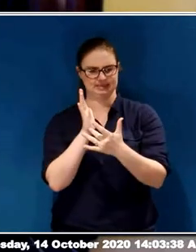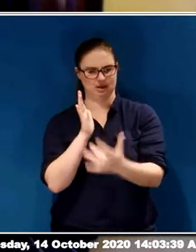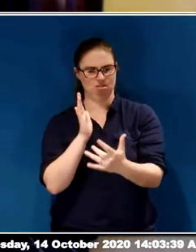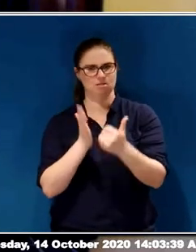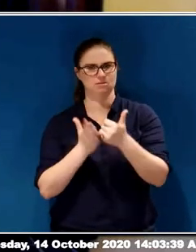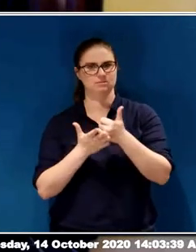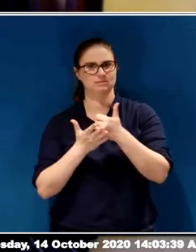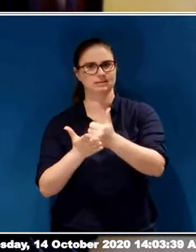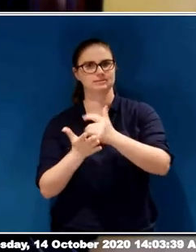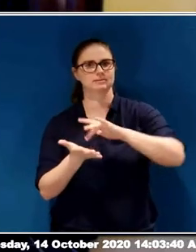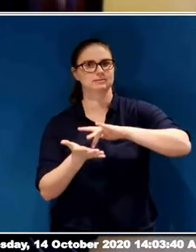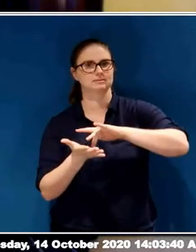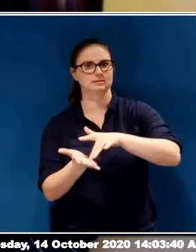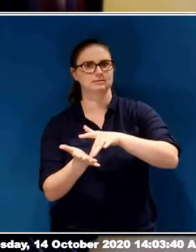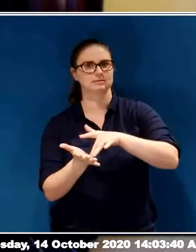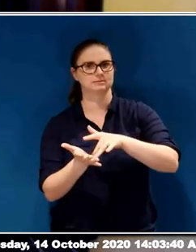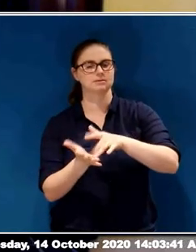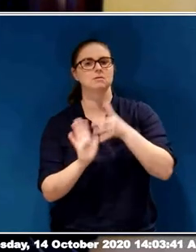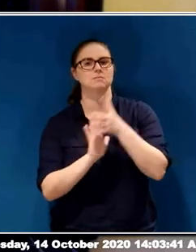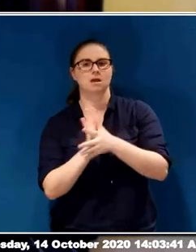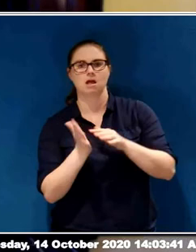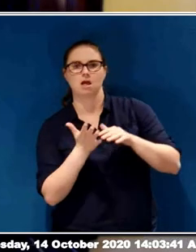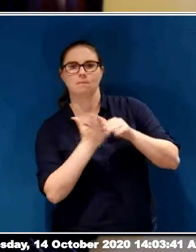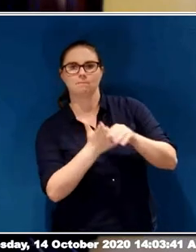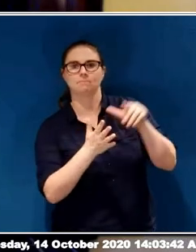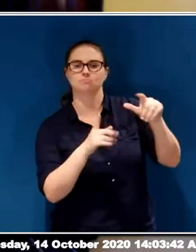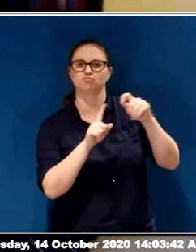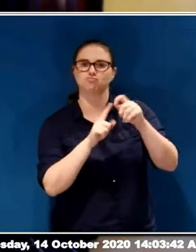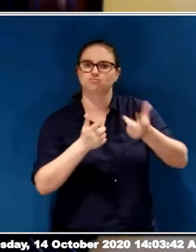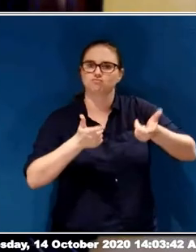priorities for equity and change within their system.